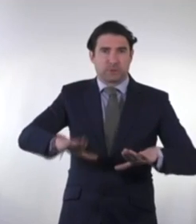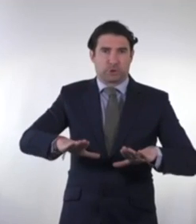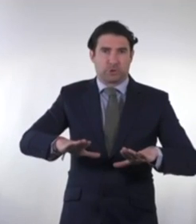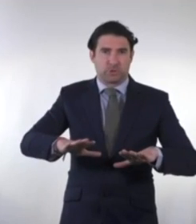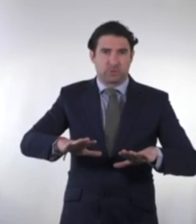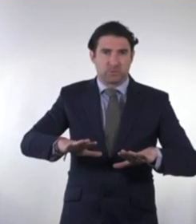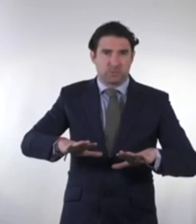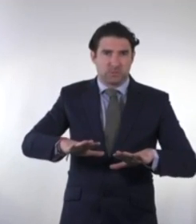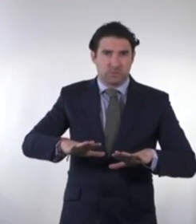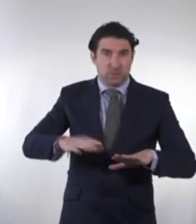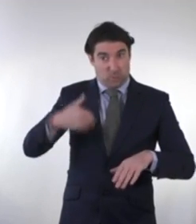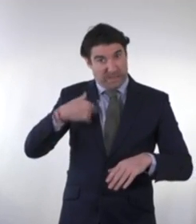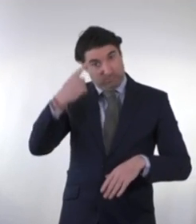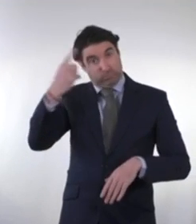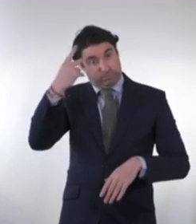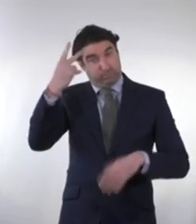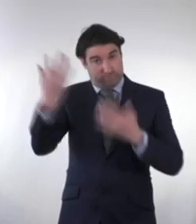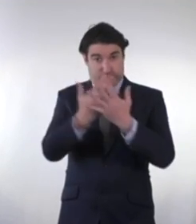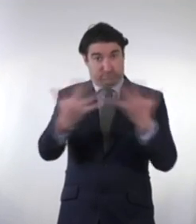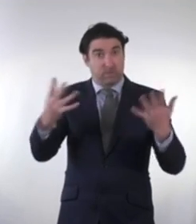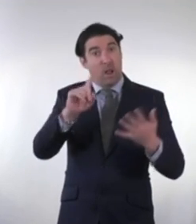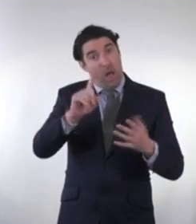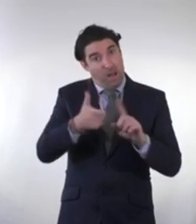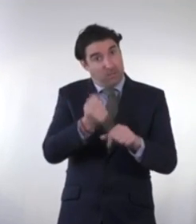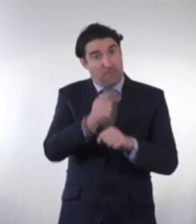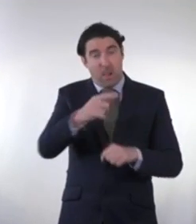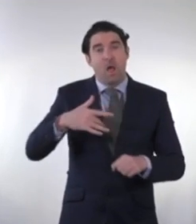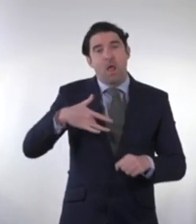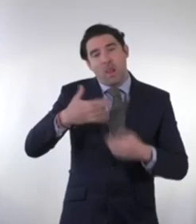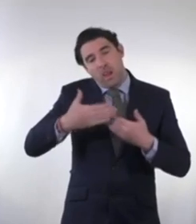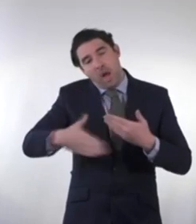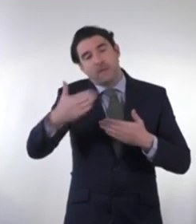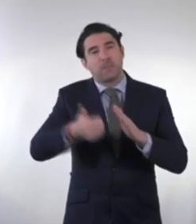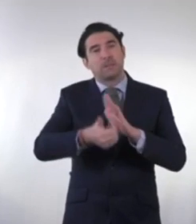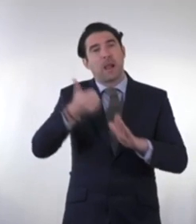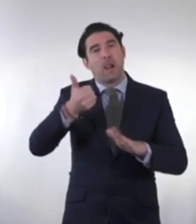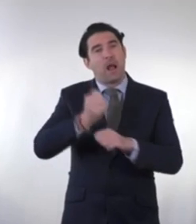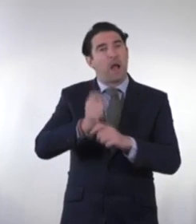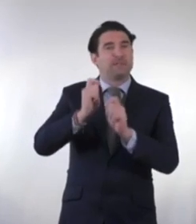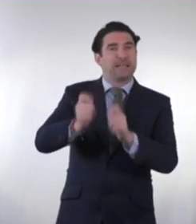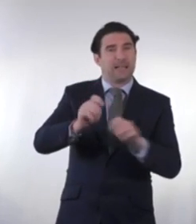at the same time, to keep kids in school, but the only way we can do that is if we suppress